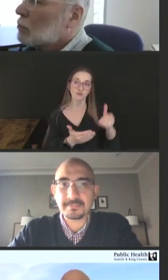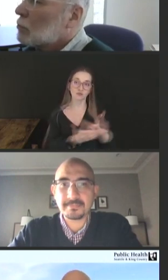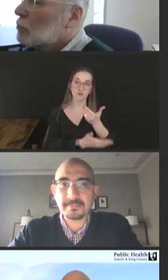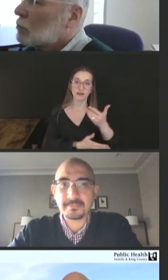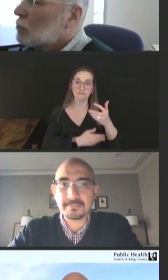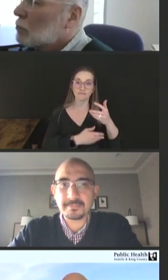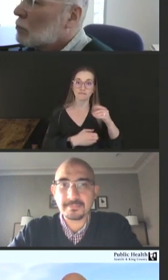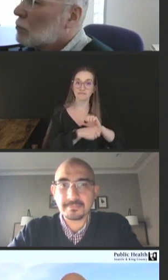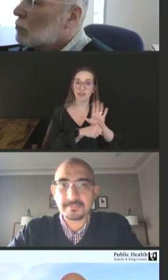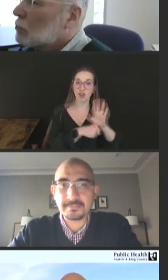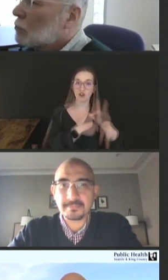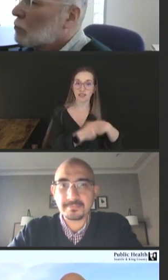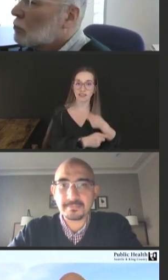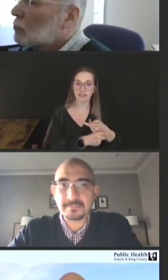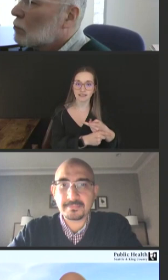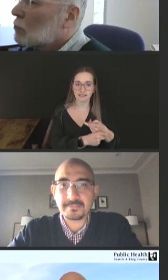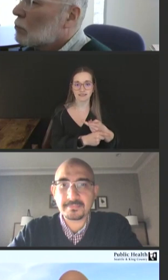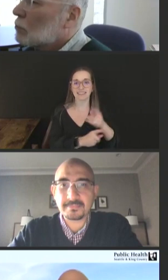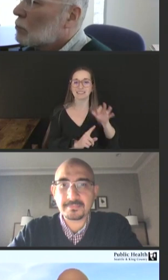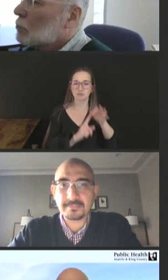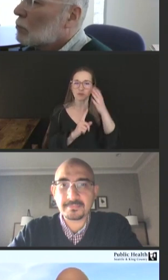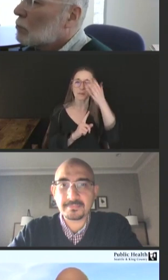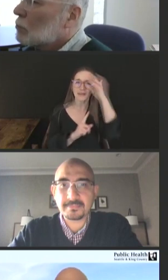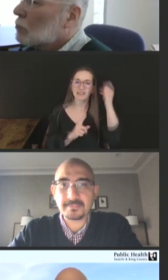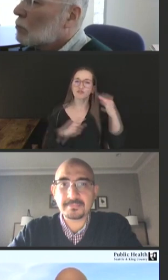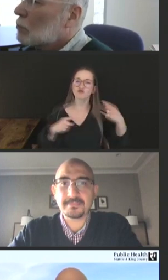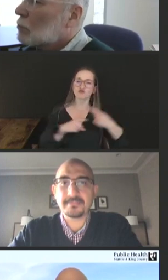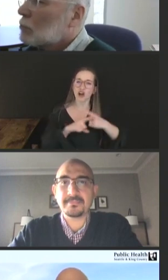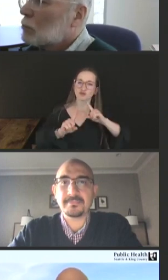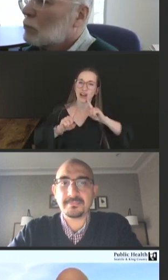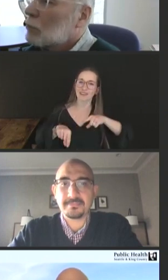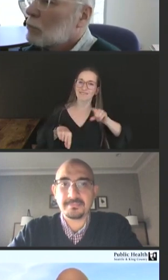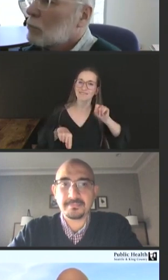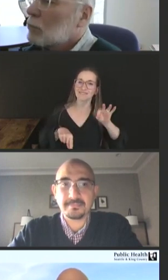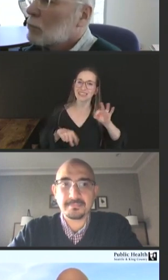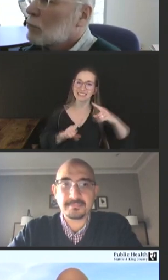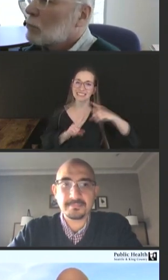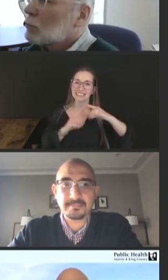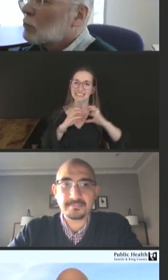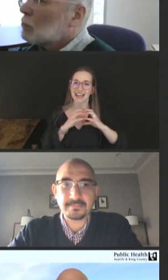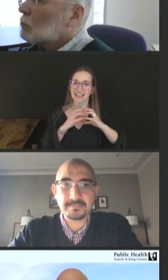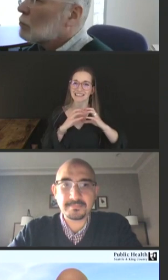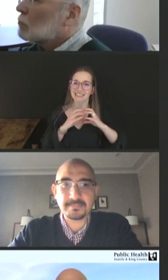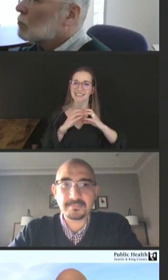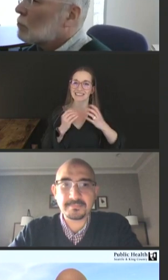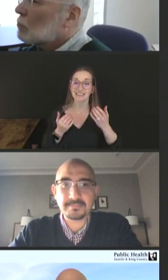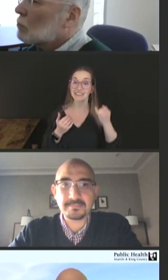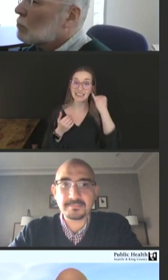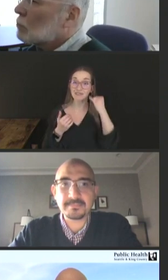because of the cross-reactivity of T cells. And if it weren't for the -- if it weren't for T cells,